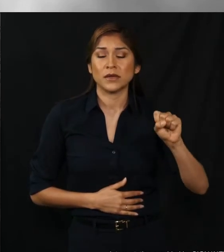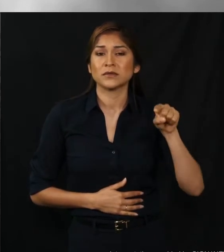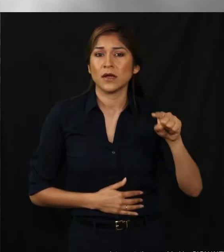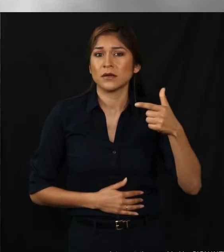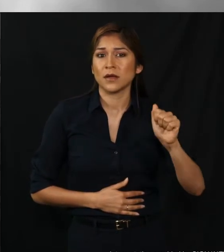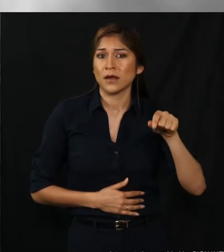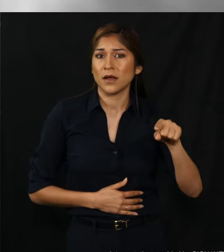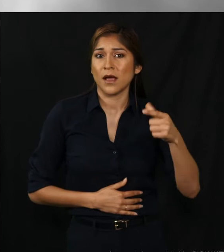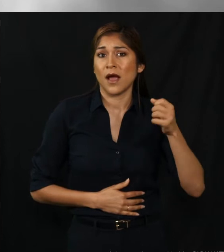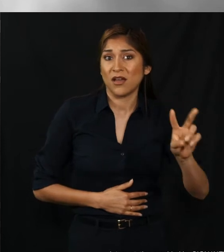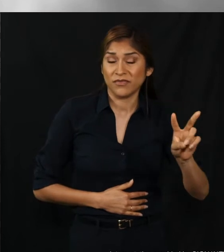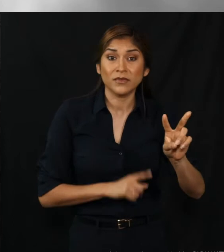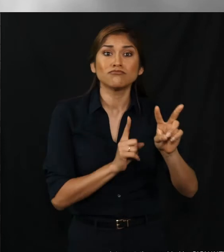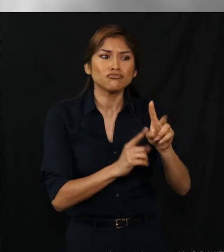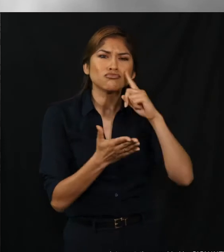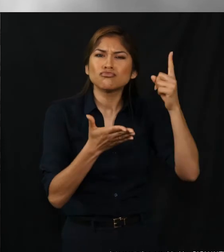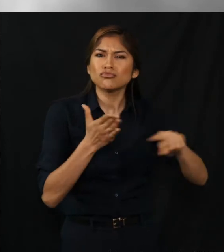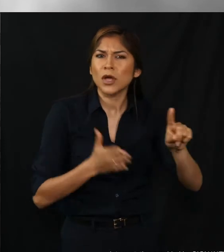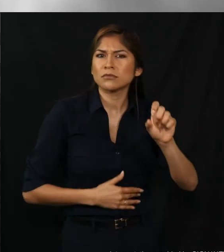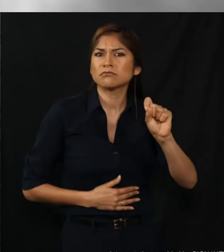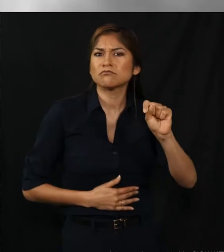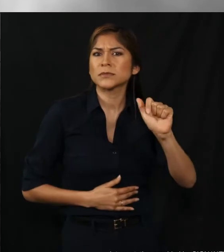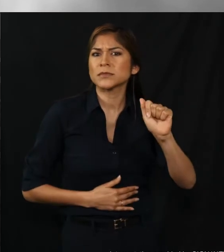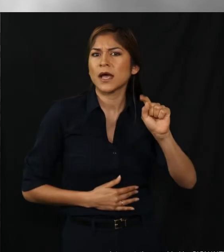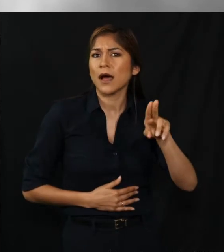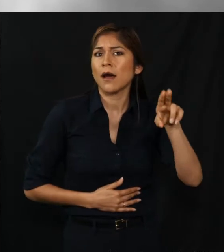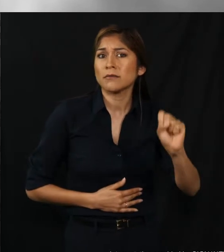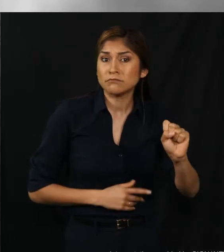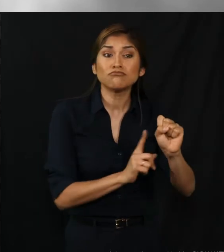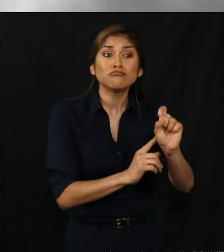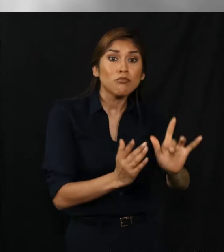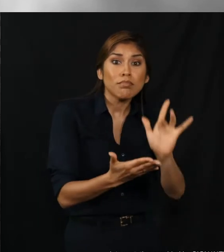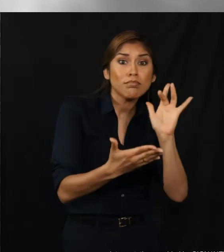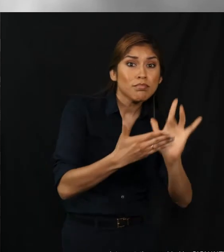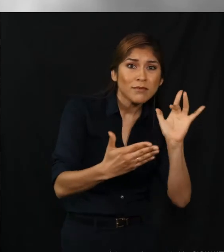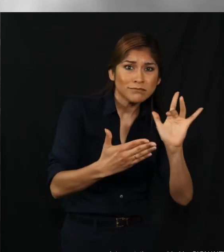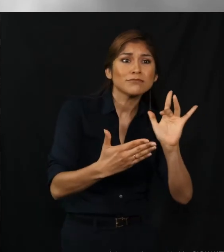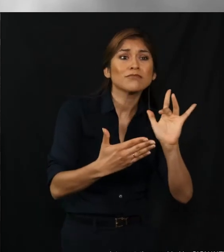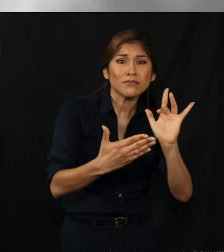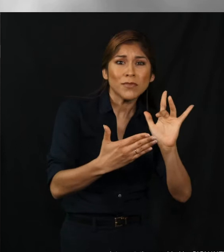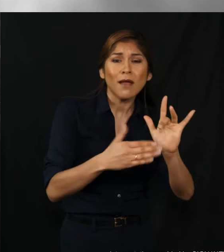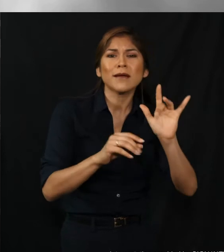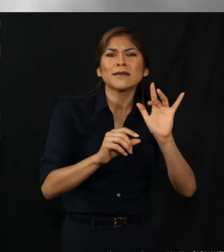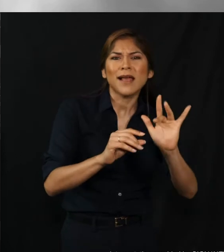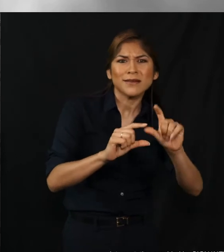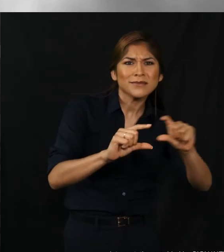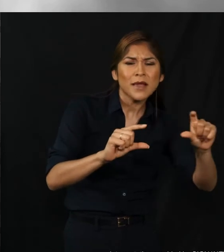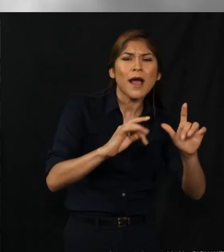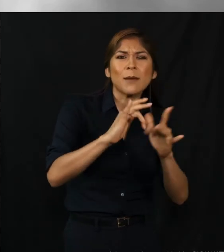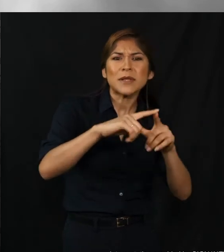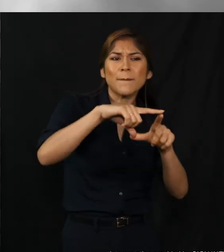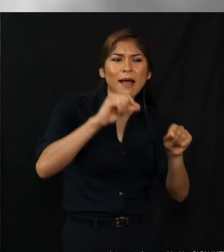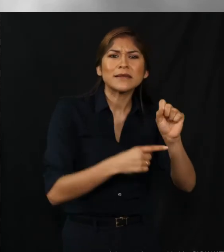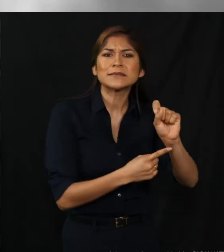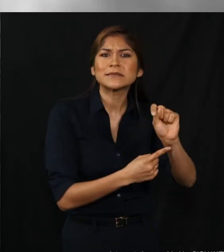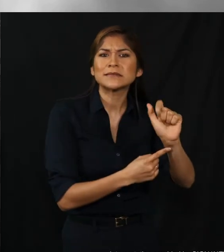www.mvp.sos.ga.gov and checks the check the status